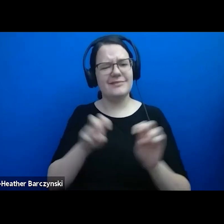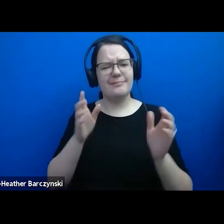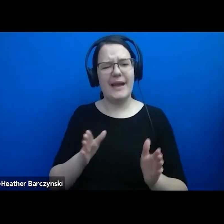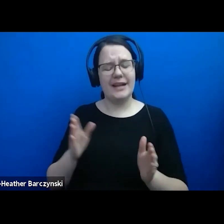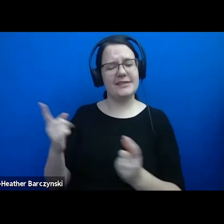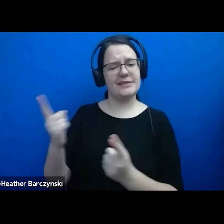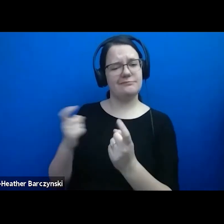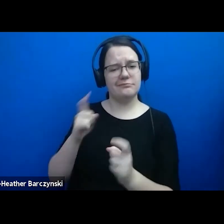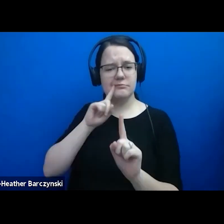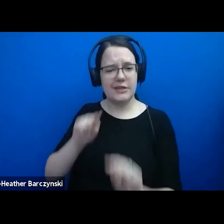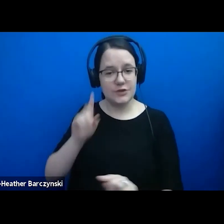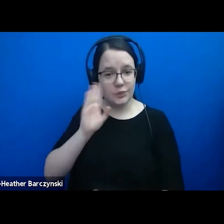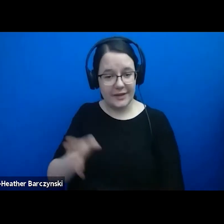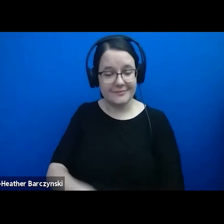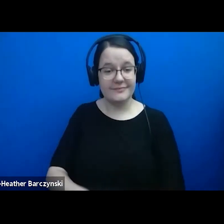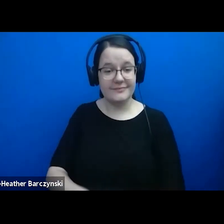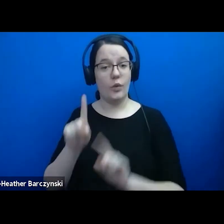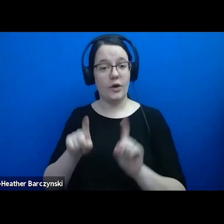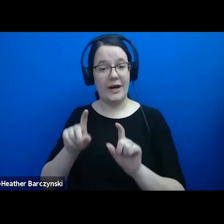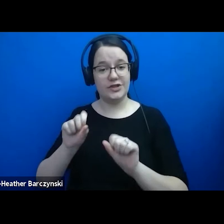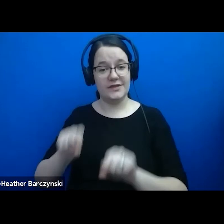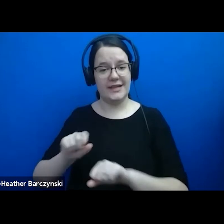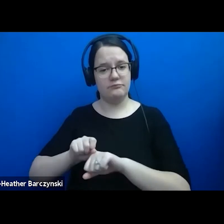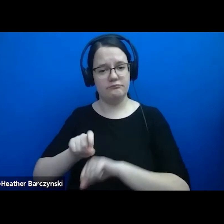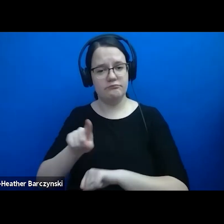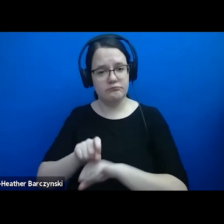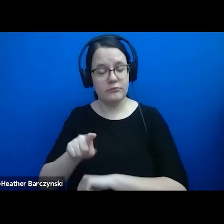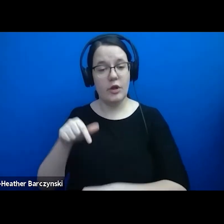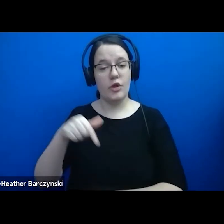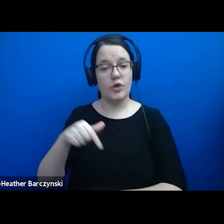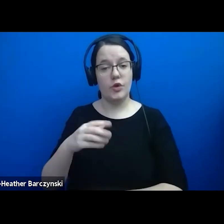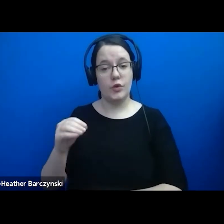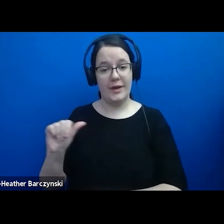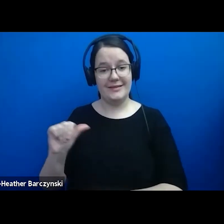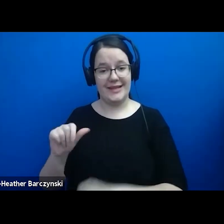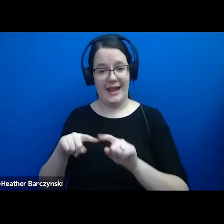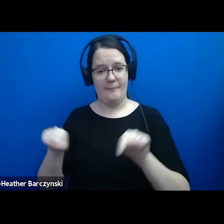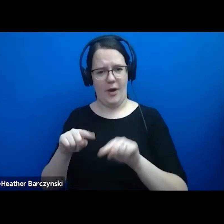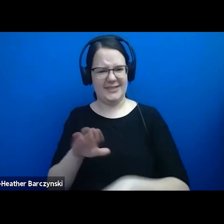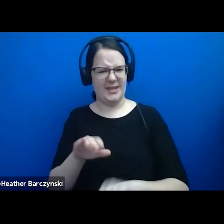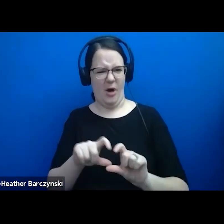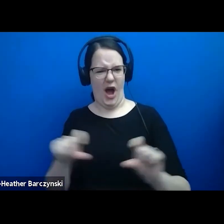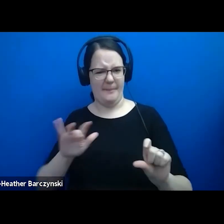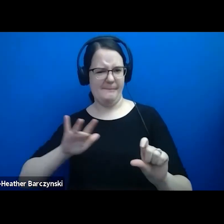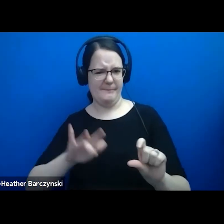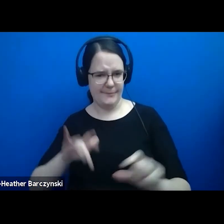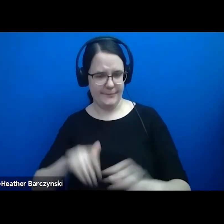your questions into the q a box at the bottom of the screen stephen dewhurst vice dean for